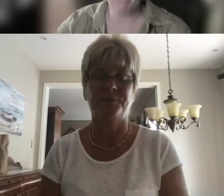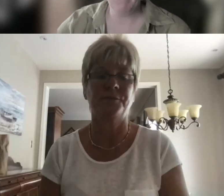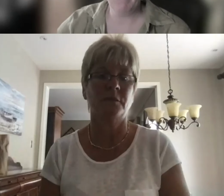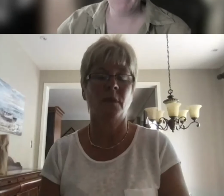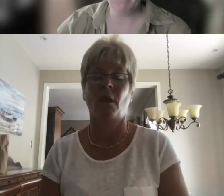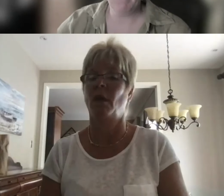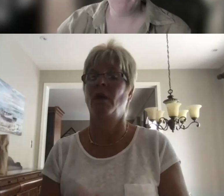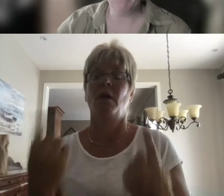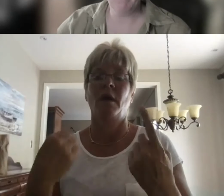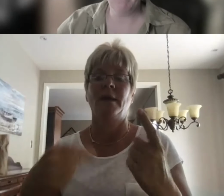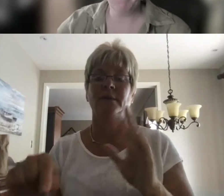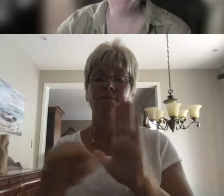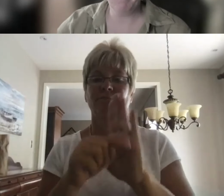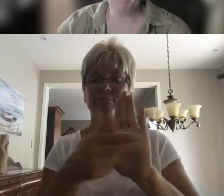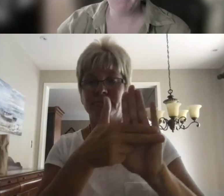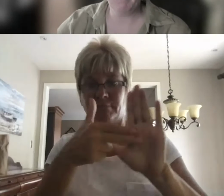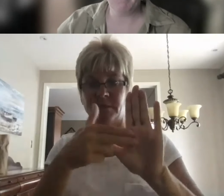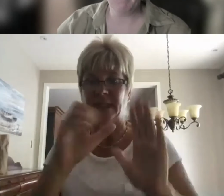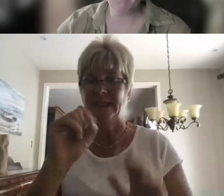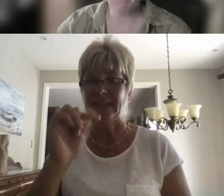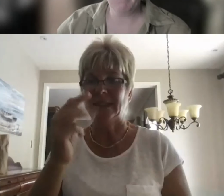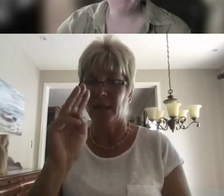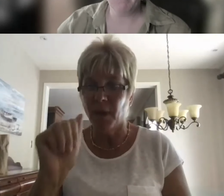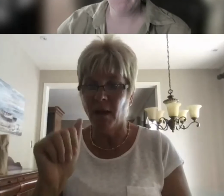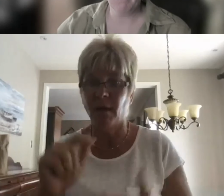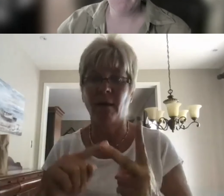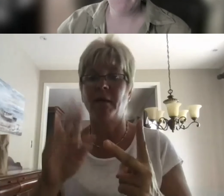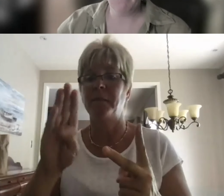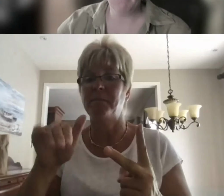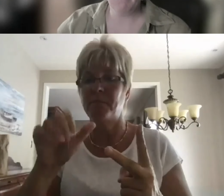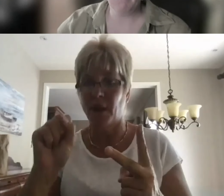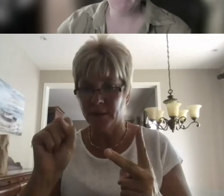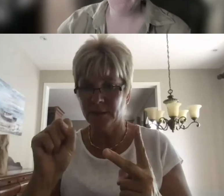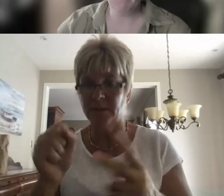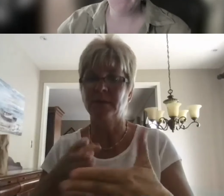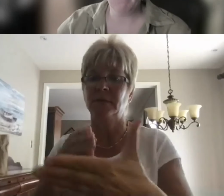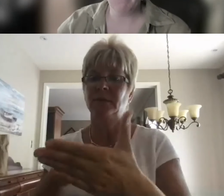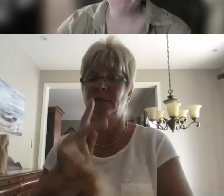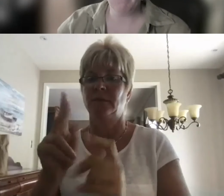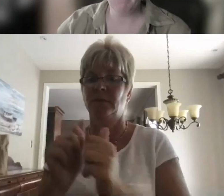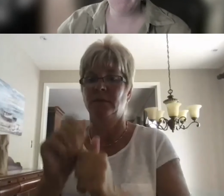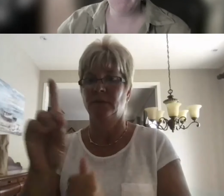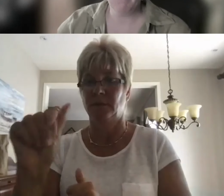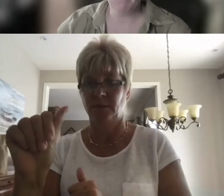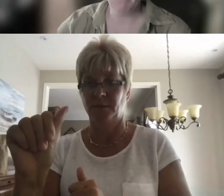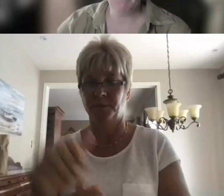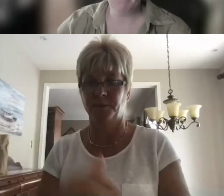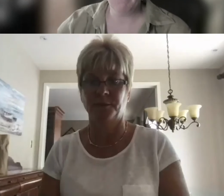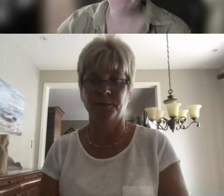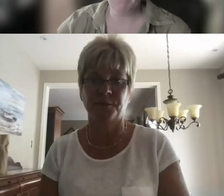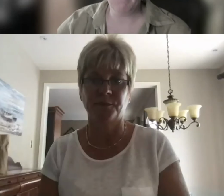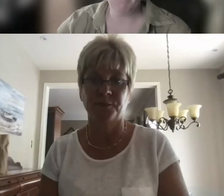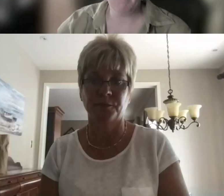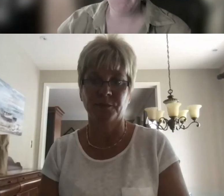and bias against people with disabilities. Therefore, folks have not been at the table to